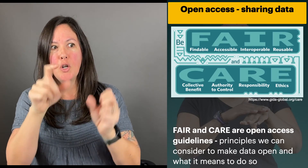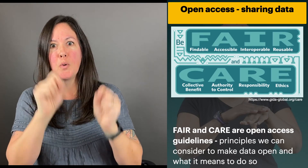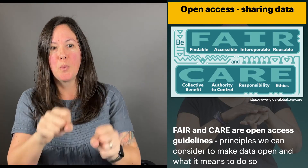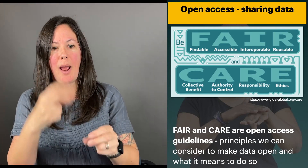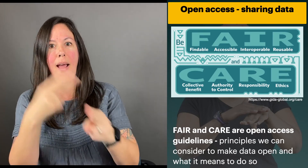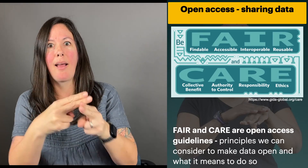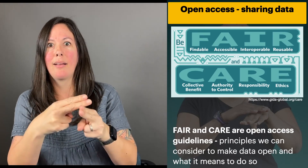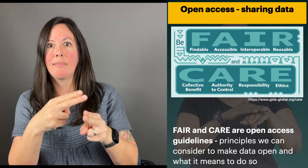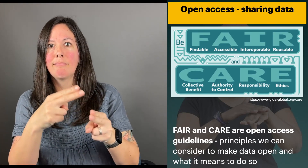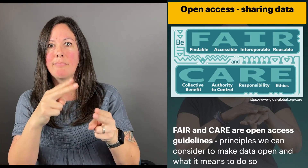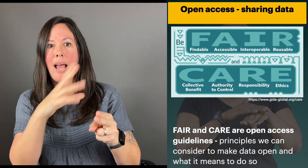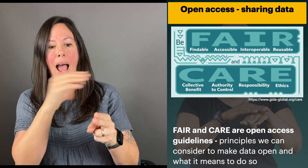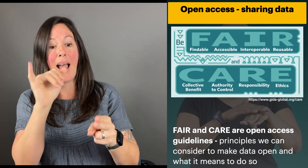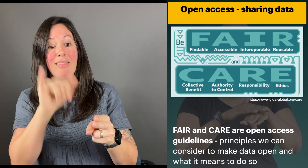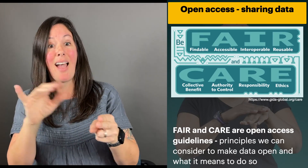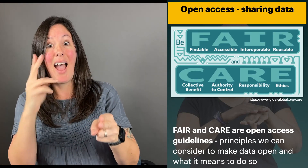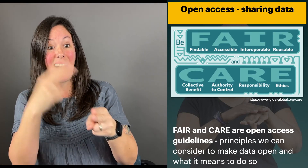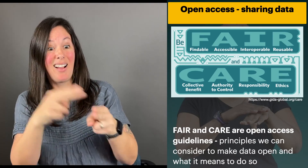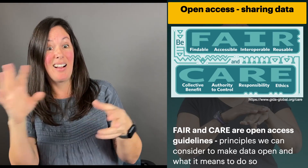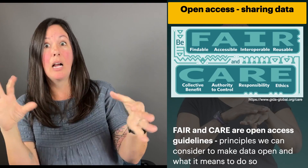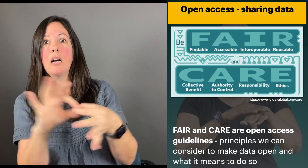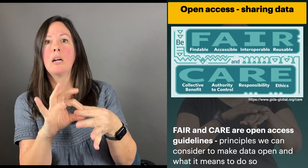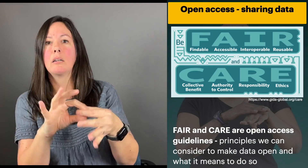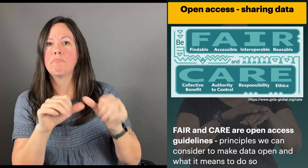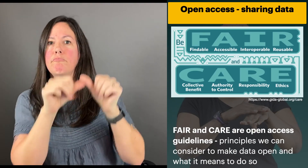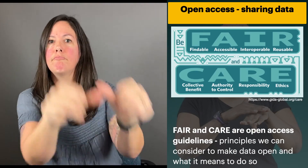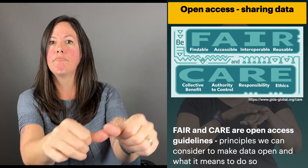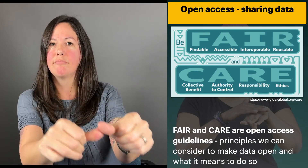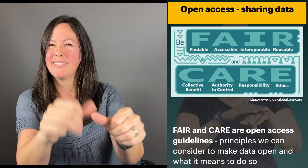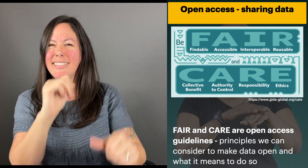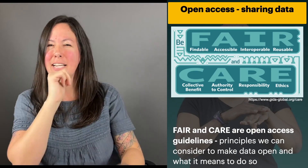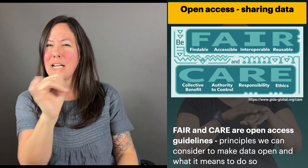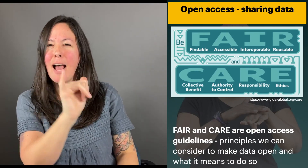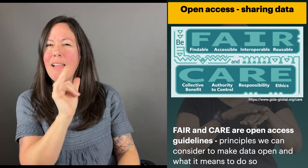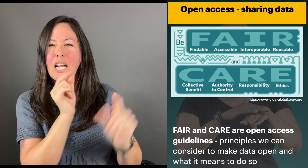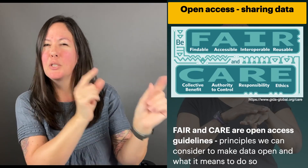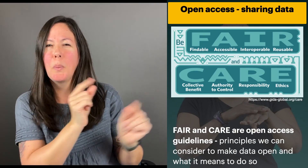figshare which is sharable and also citable